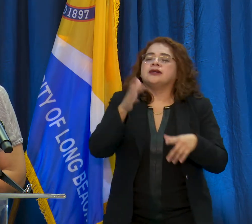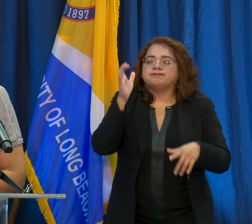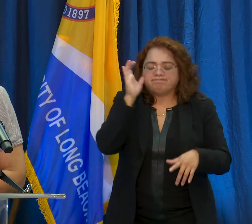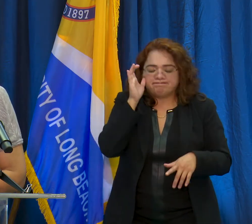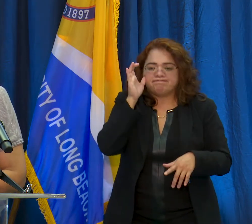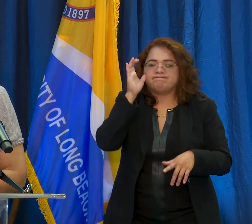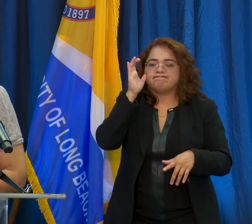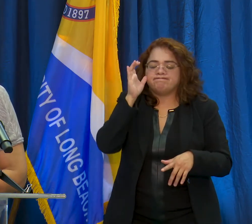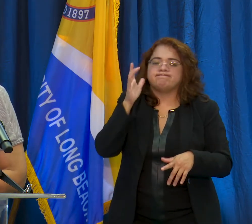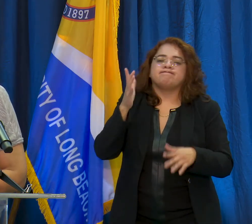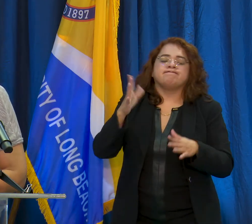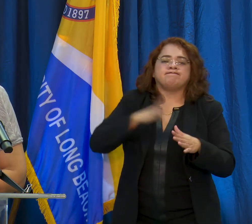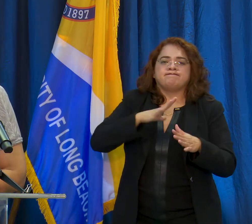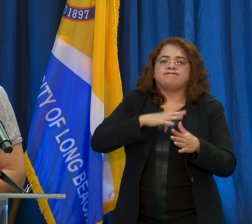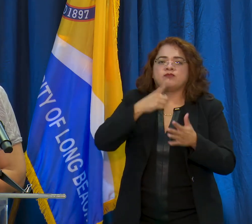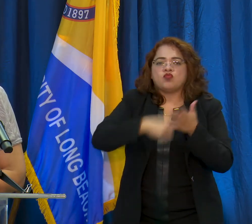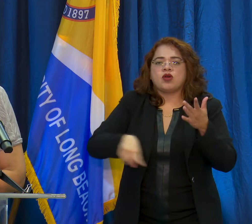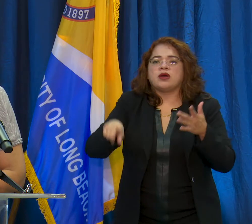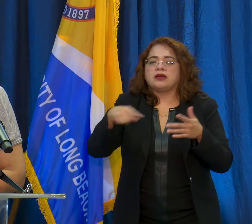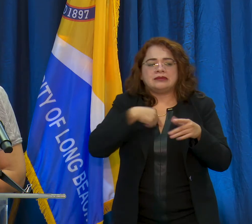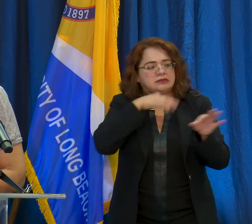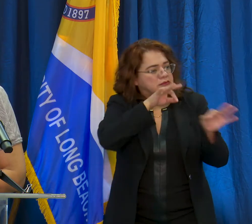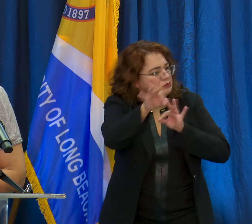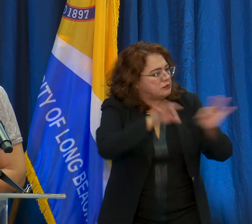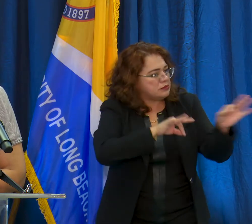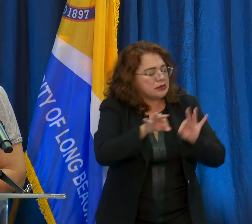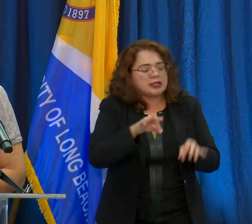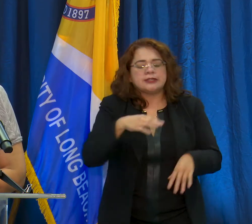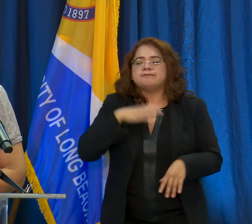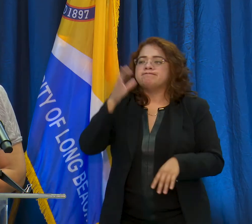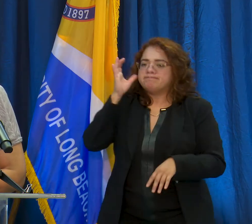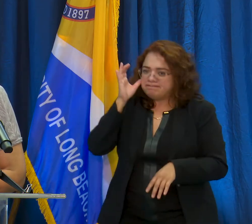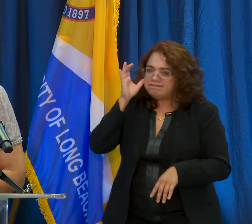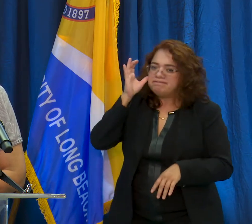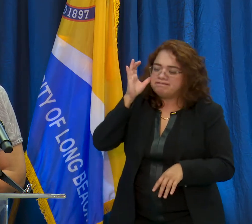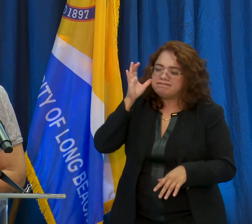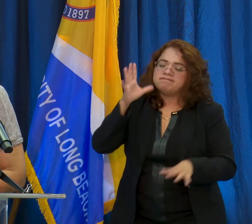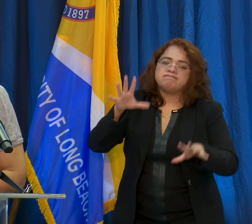There has been somewhat of a decrease there,